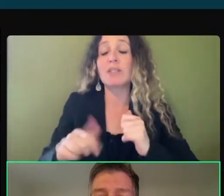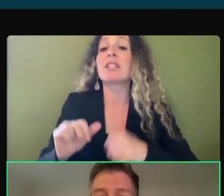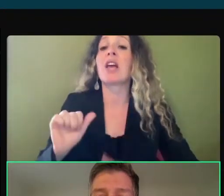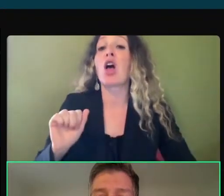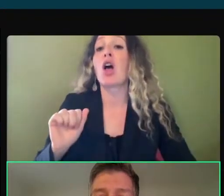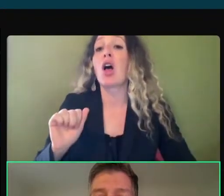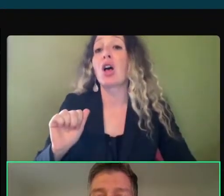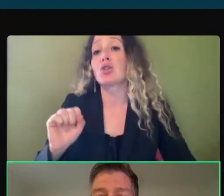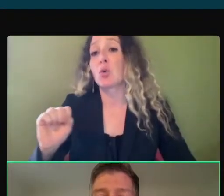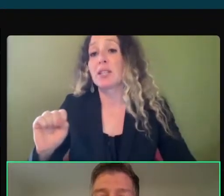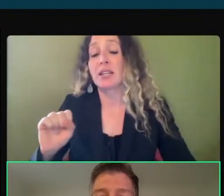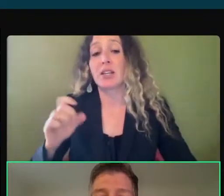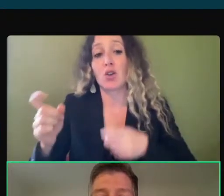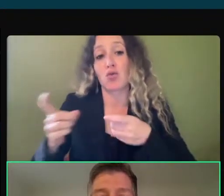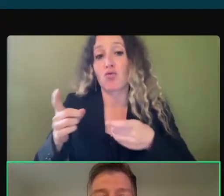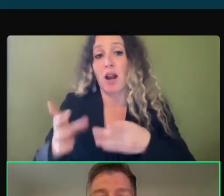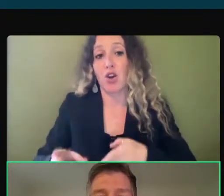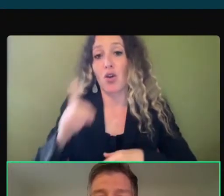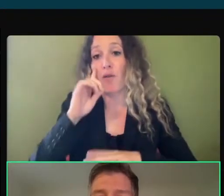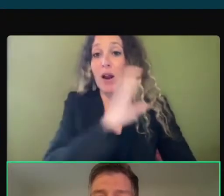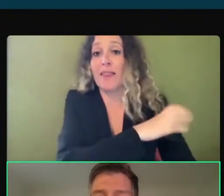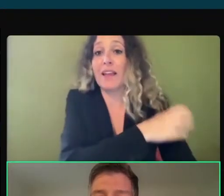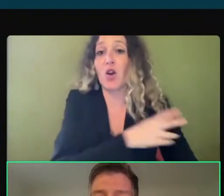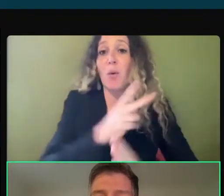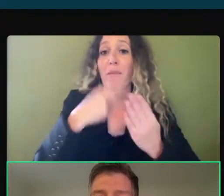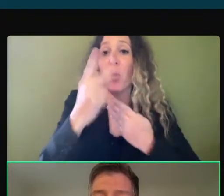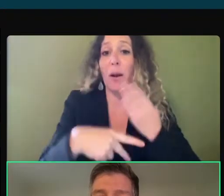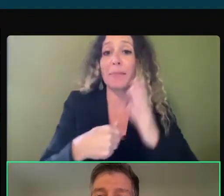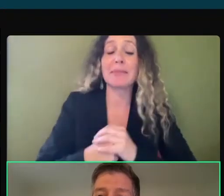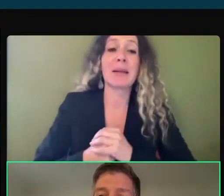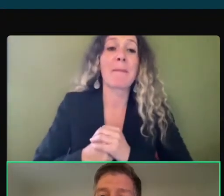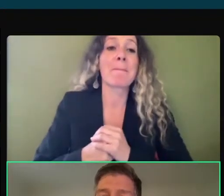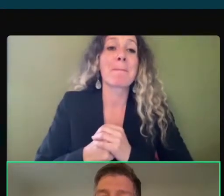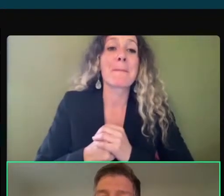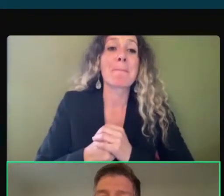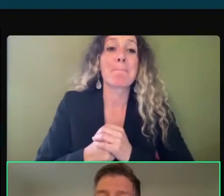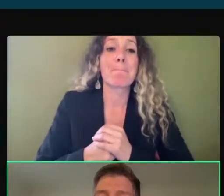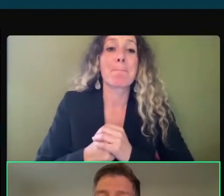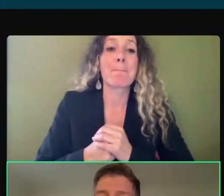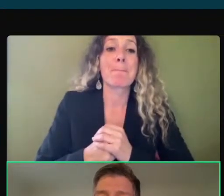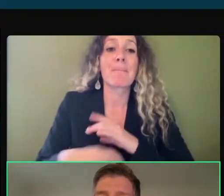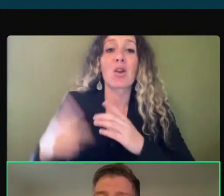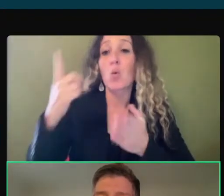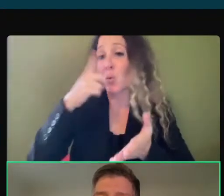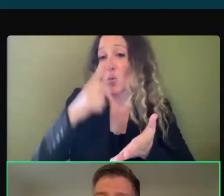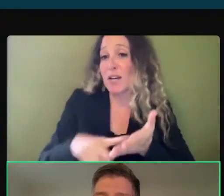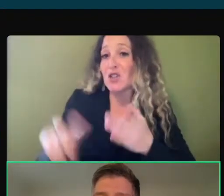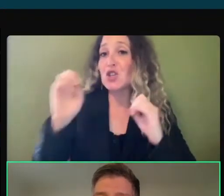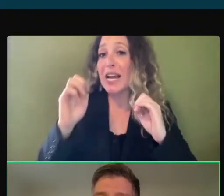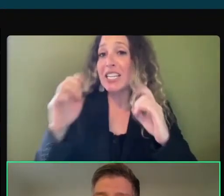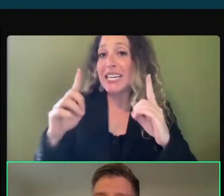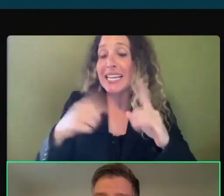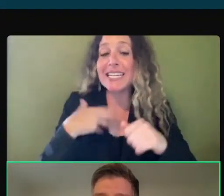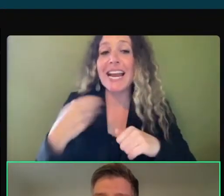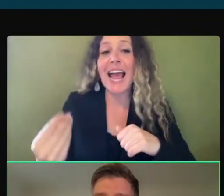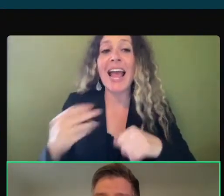programs at the VA Palo Alto Geriatrics Research, Education, and Clinical Center.